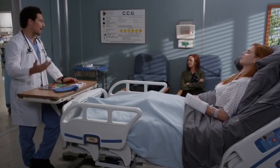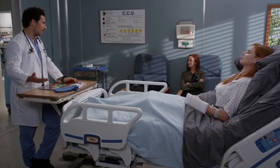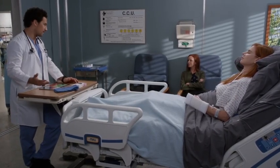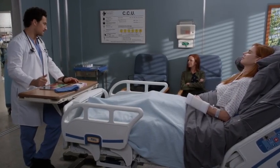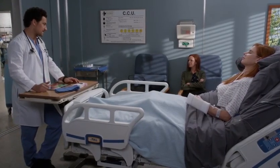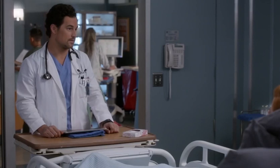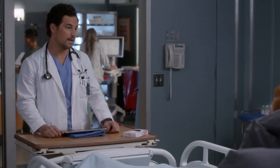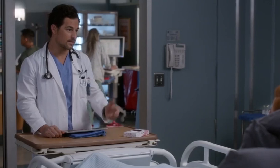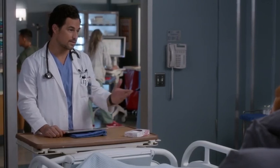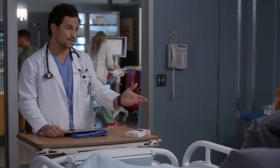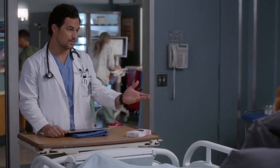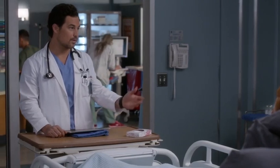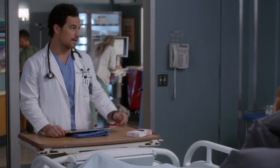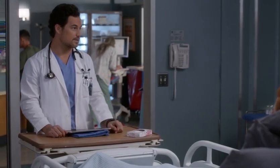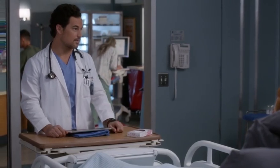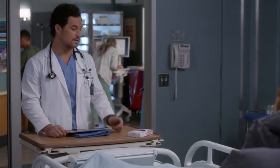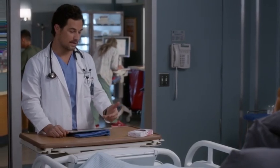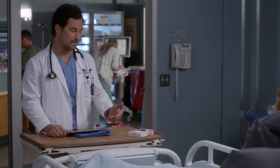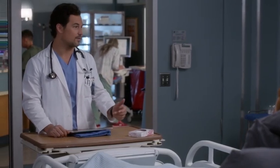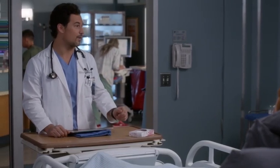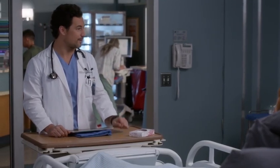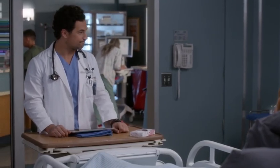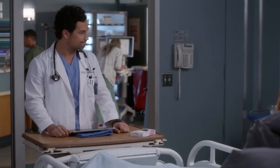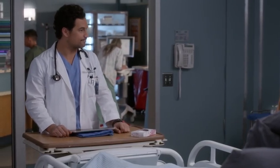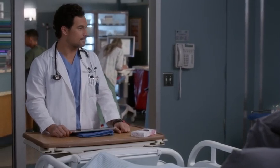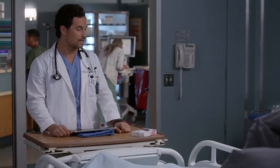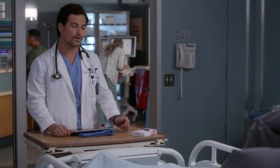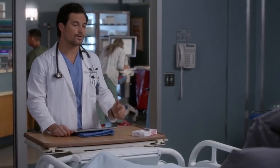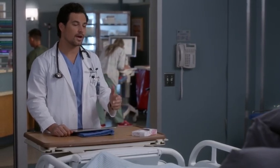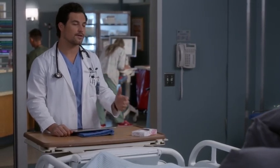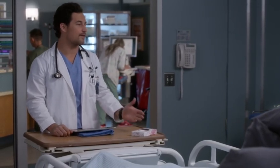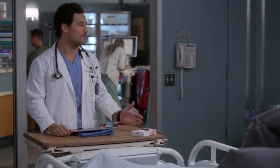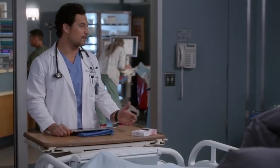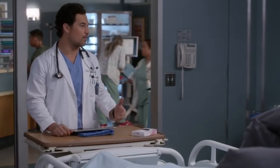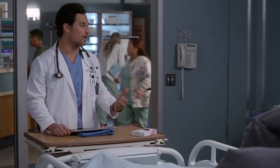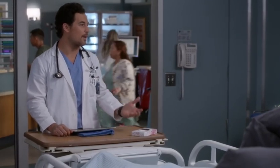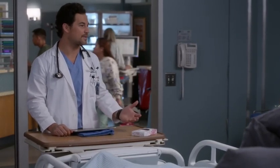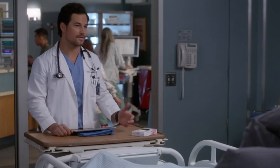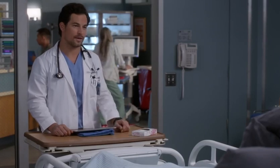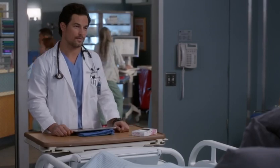entire healthcare system, and the surgeon who wrote it actually recently came back to work here.You're not gonna find better, more competent care